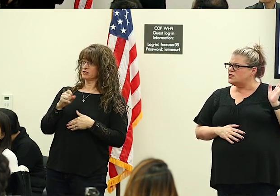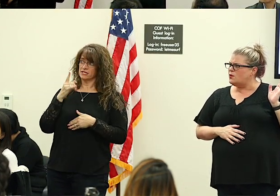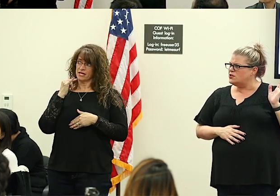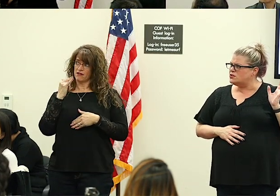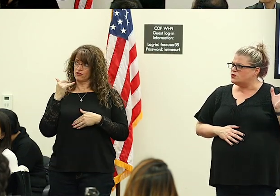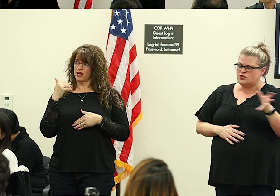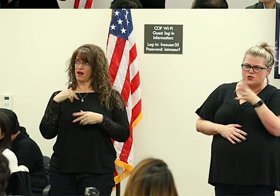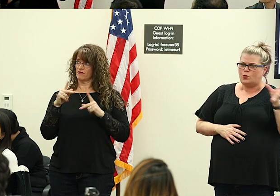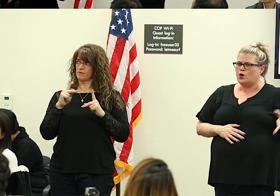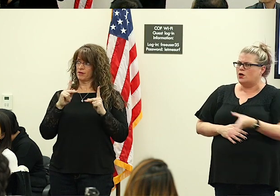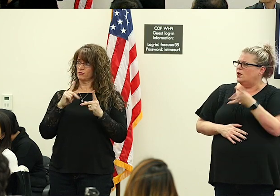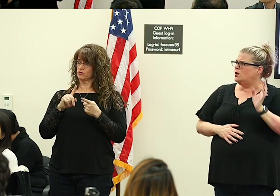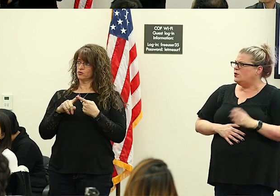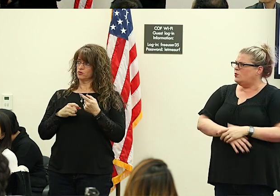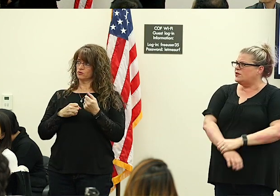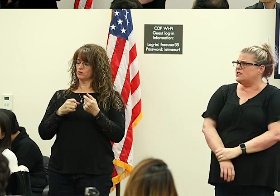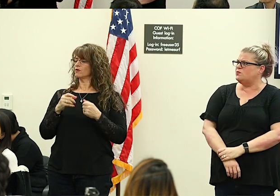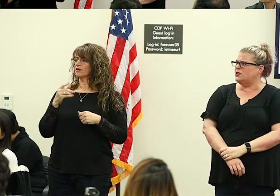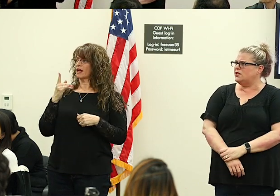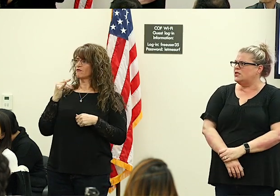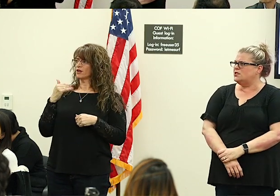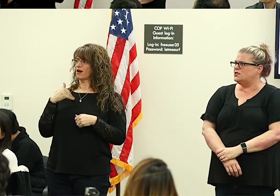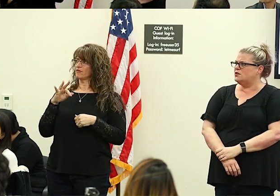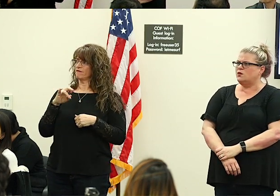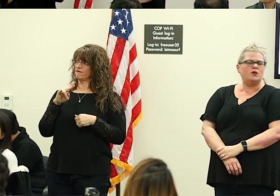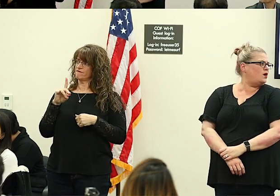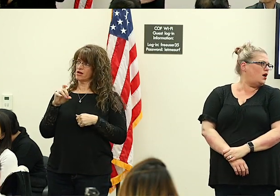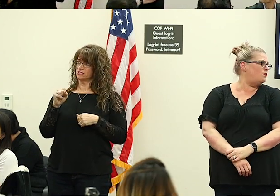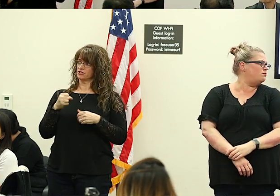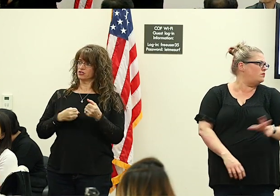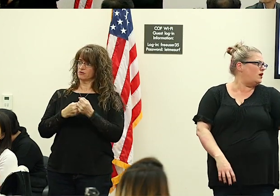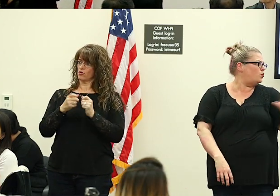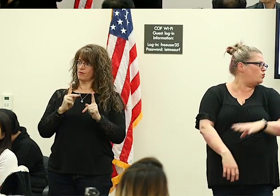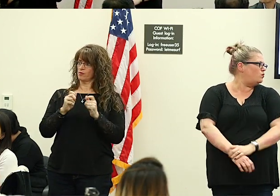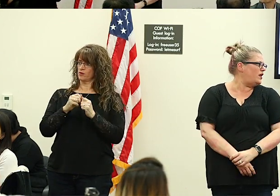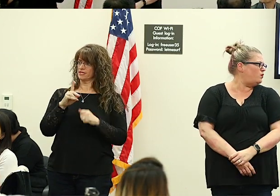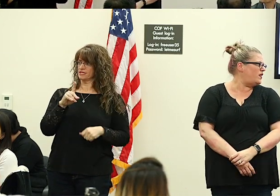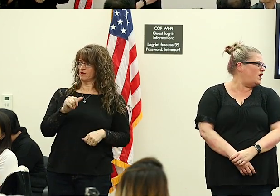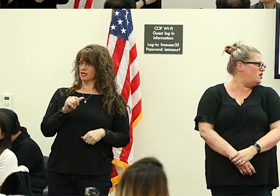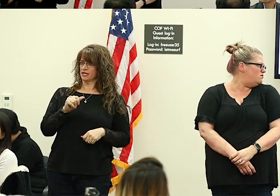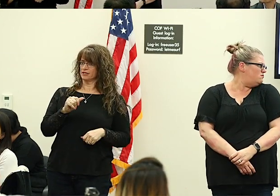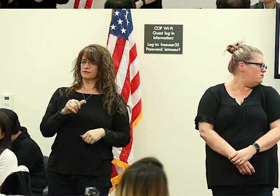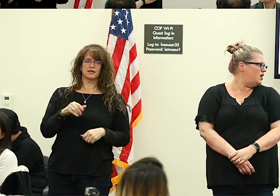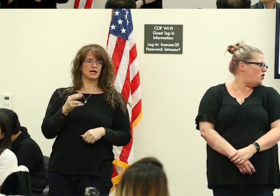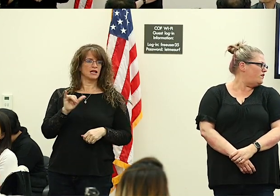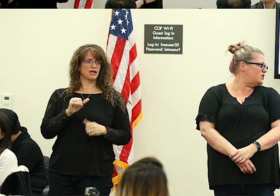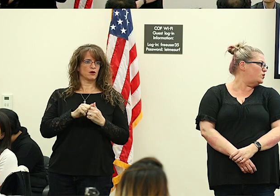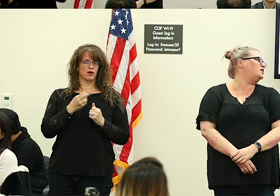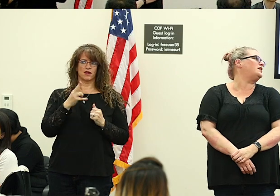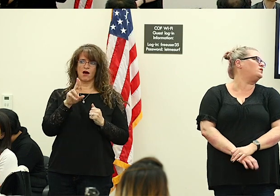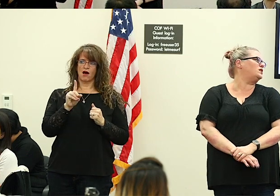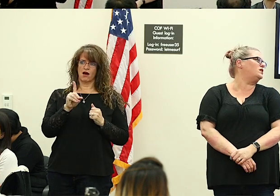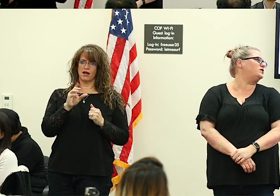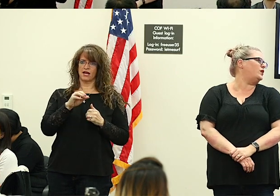to support people with disabilities? Like with HUD and all this with these housing,